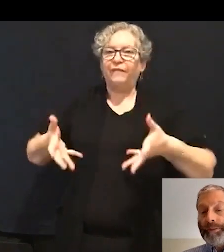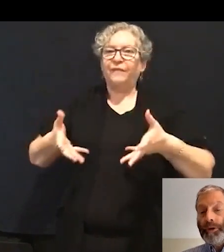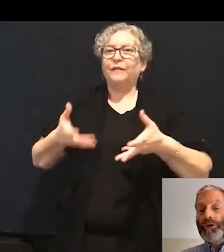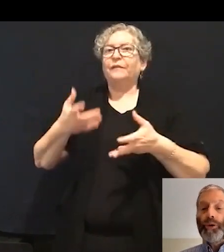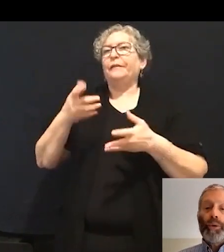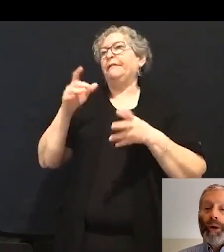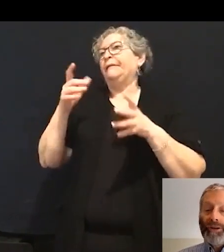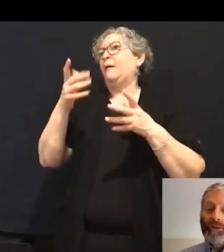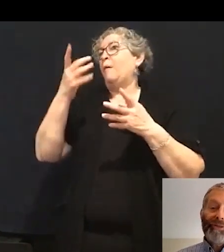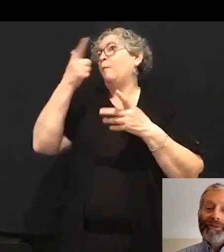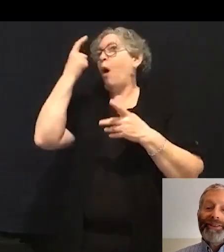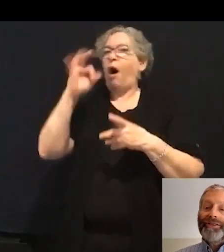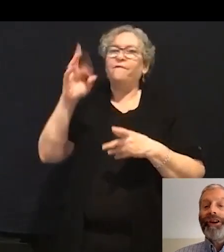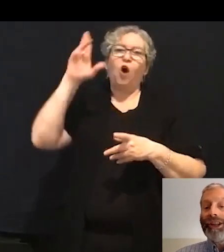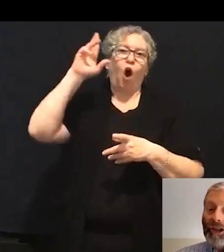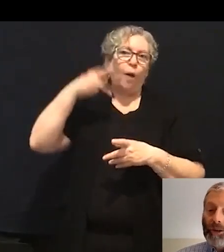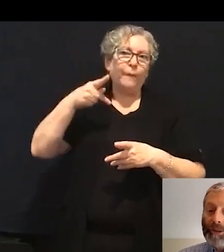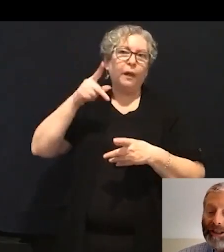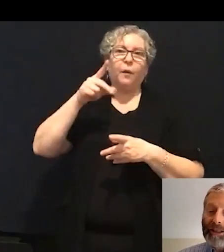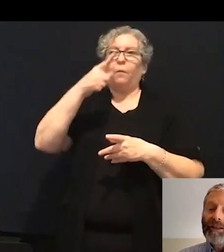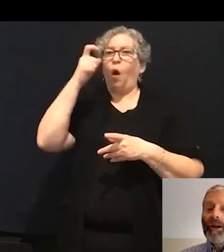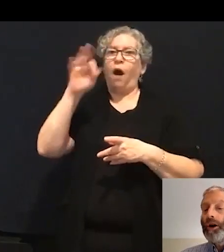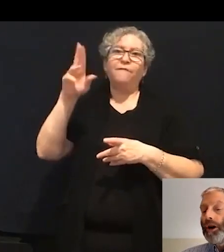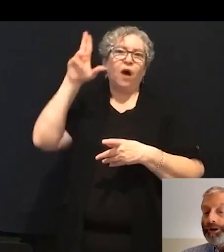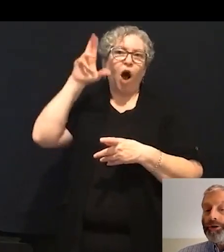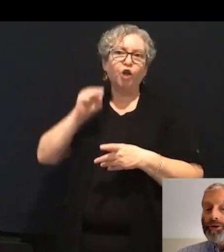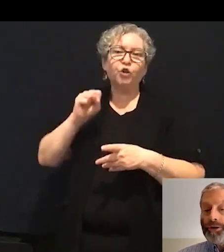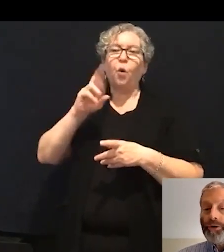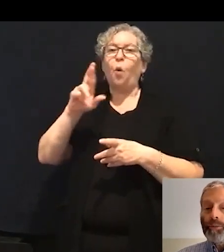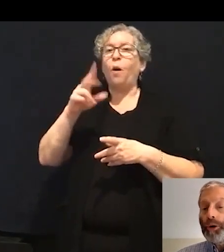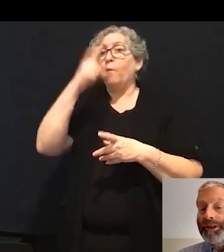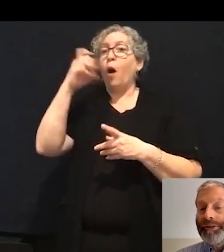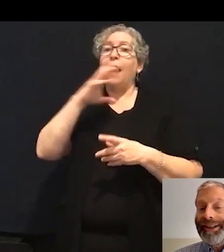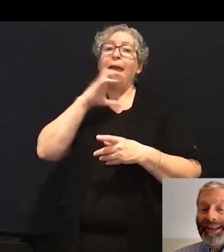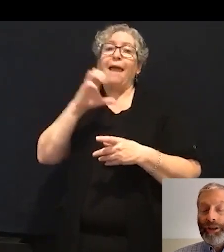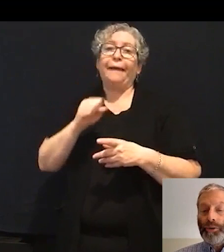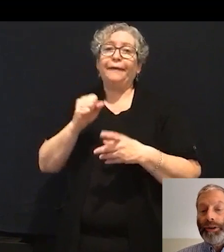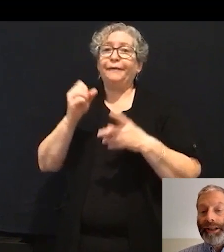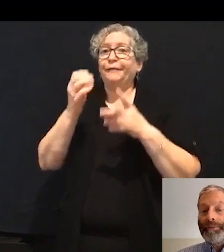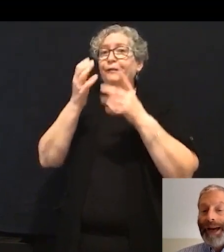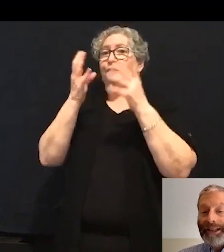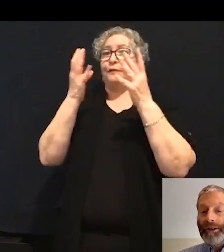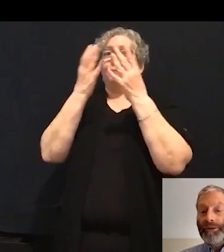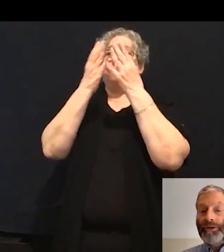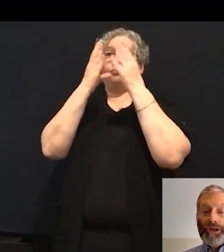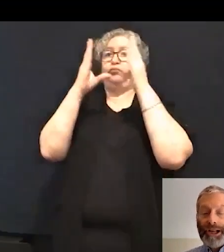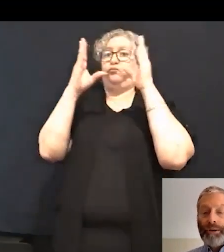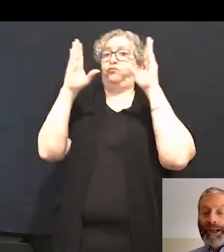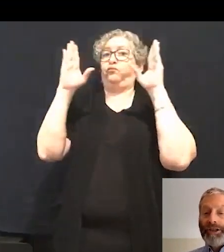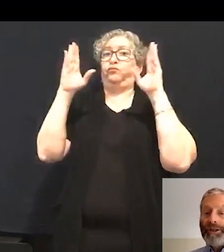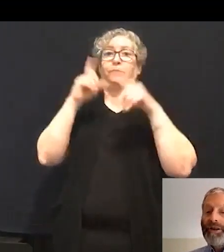to a retinal disease like RP or Usher syndrome or even age-related macular degeneration.